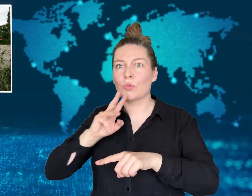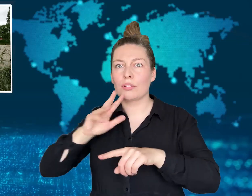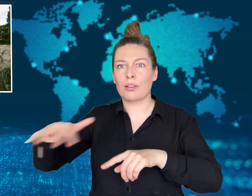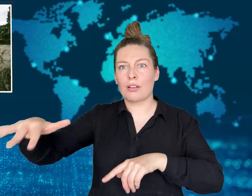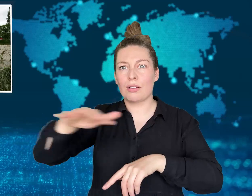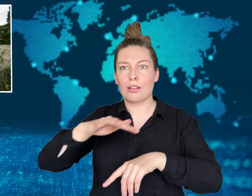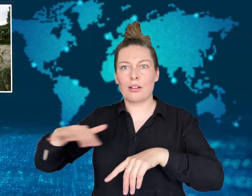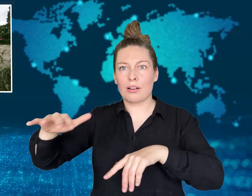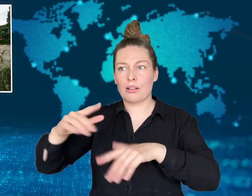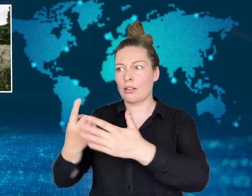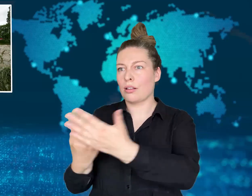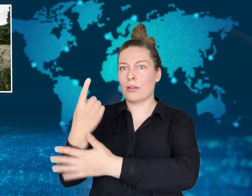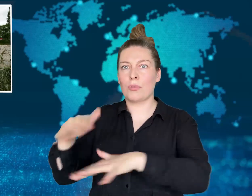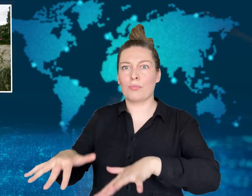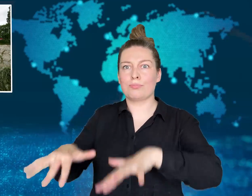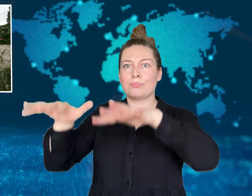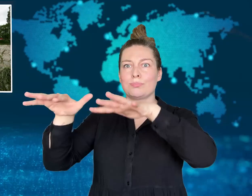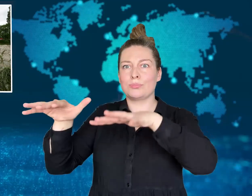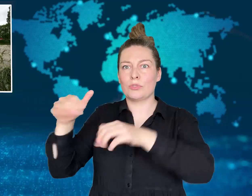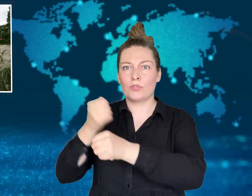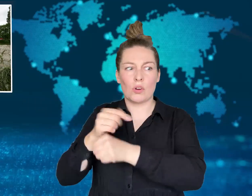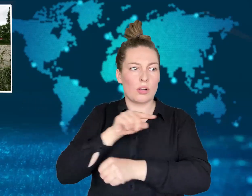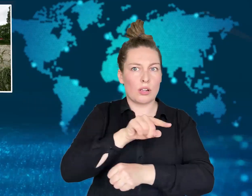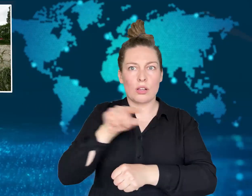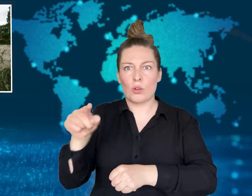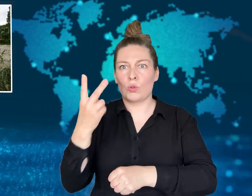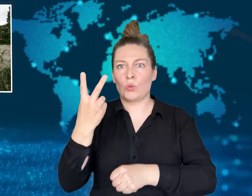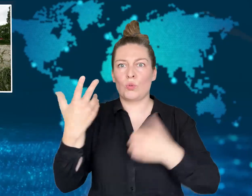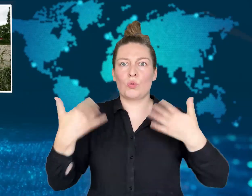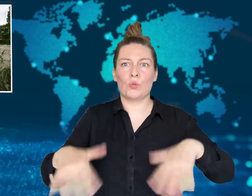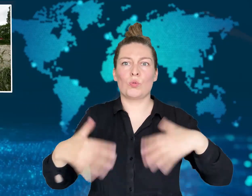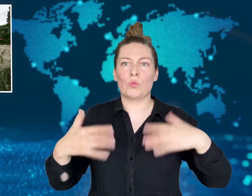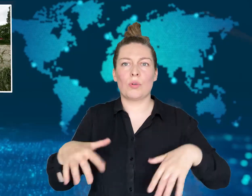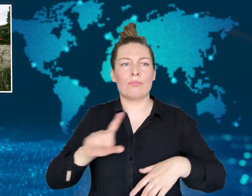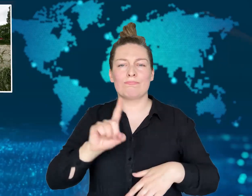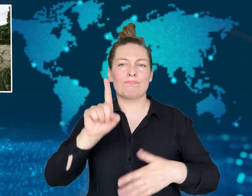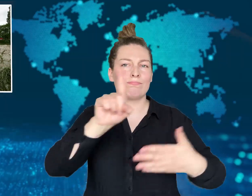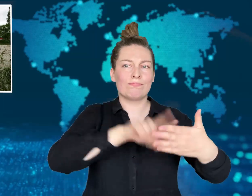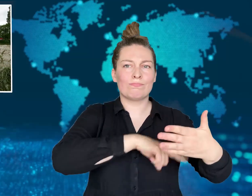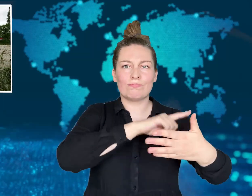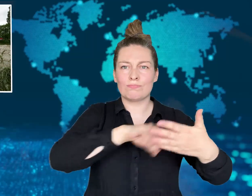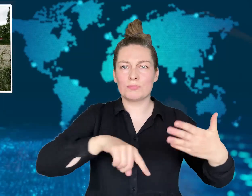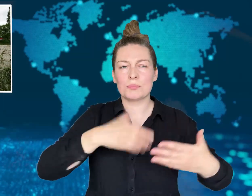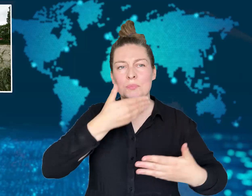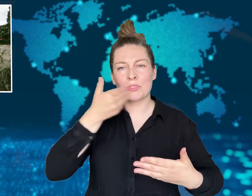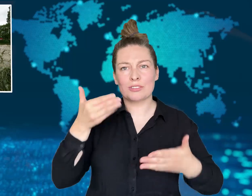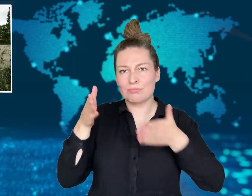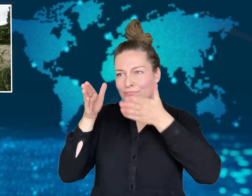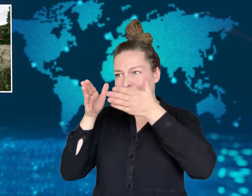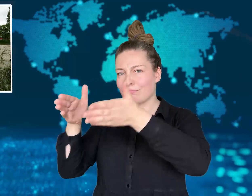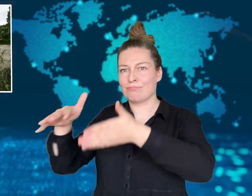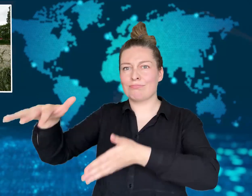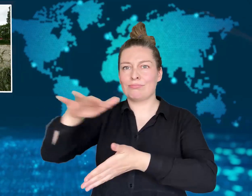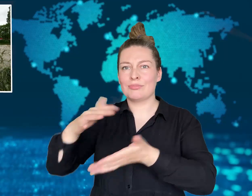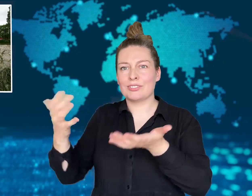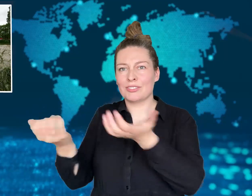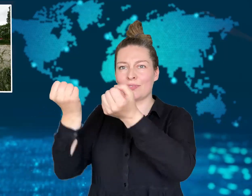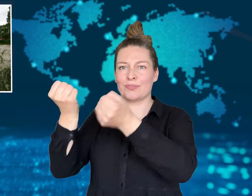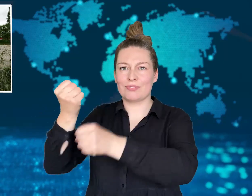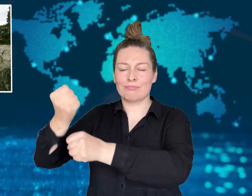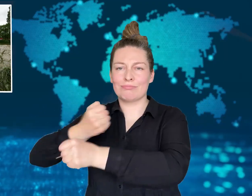The decision was made to relieve the pressure being placed